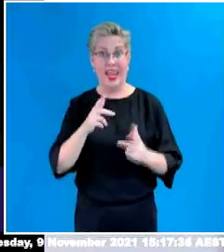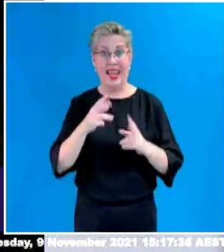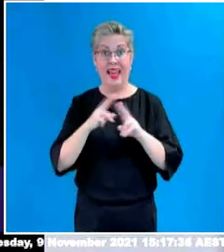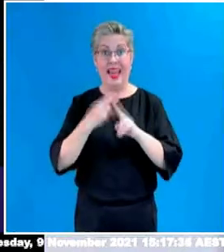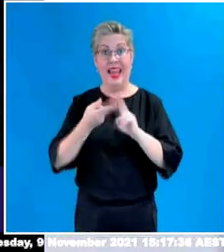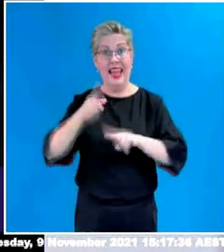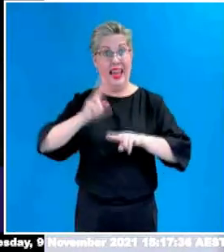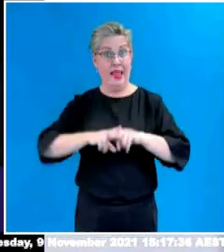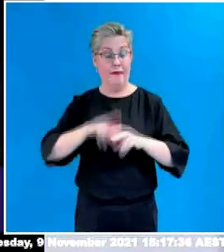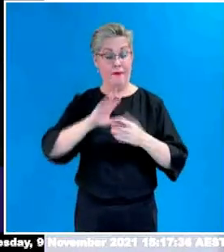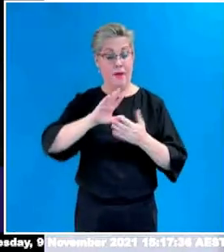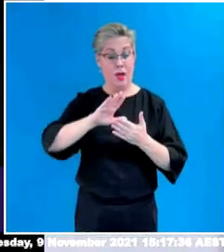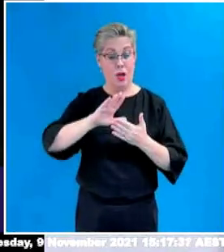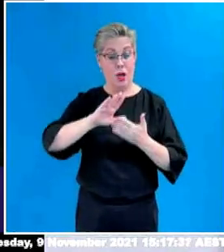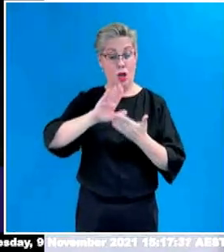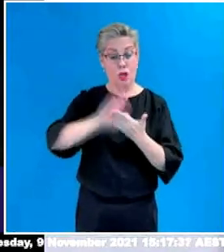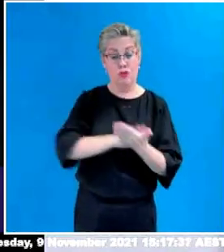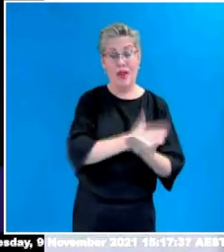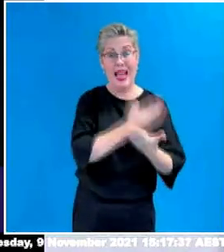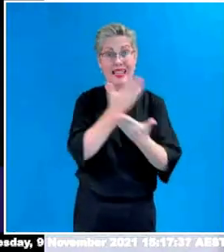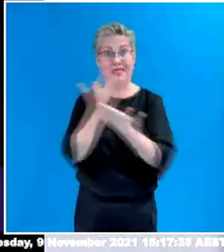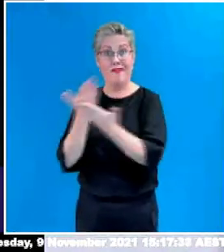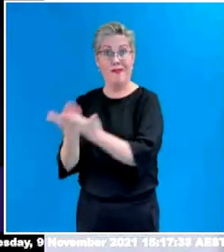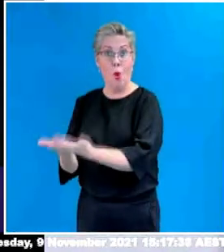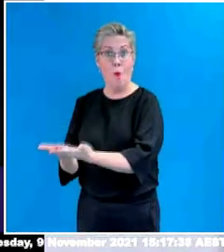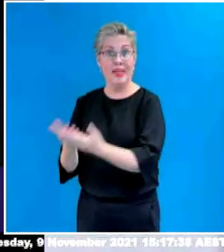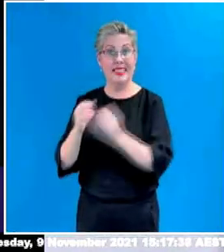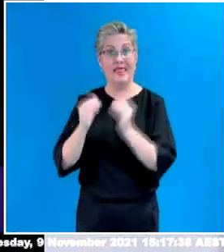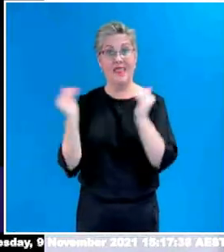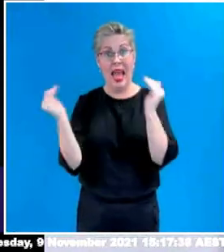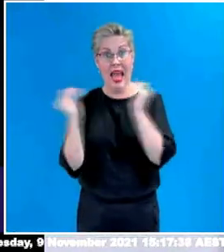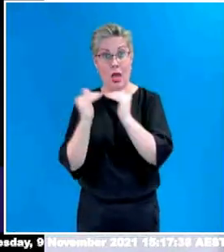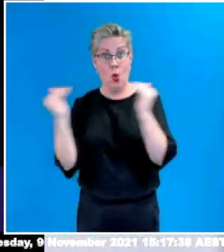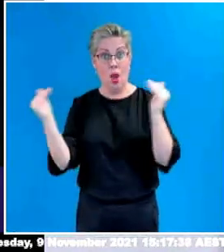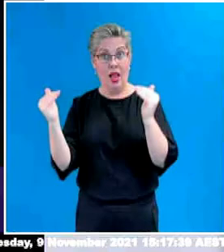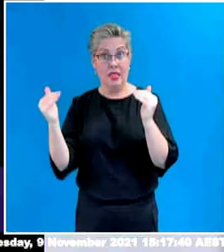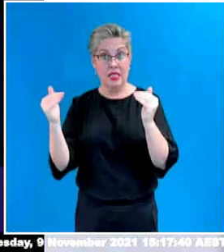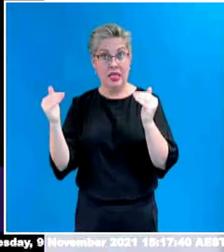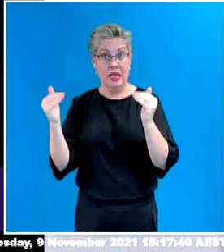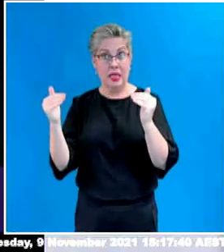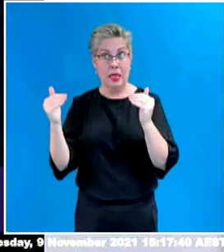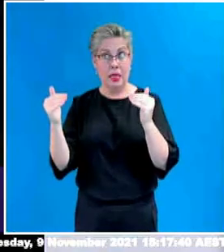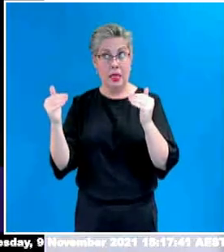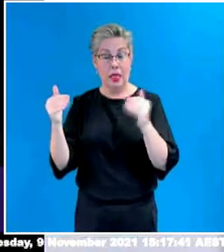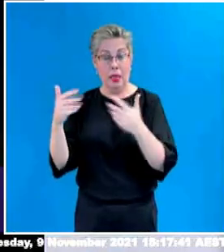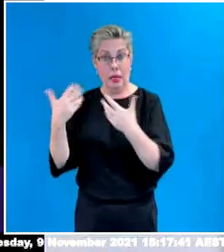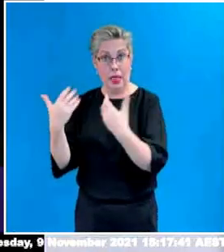is a concept in the CRPD? Am I right in understanding that?